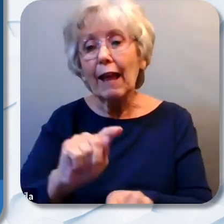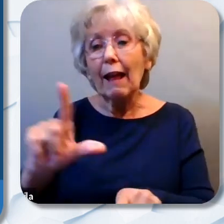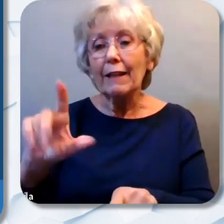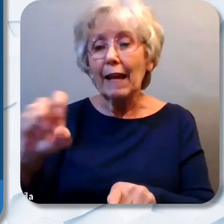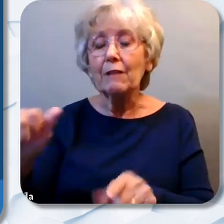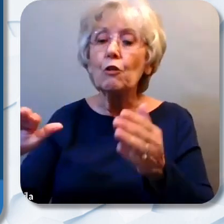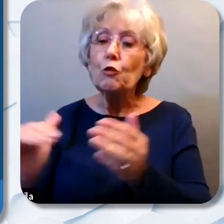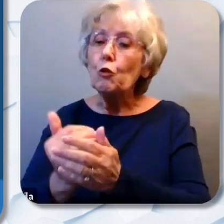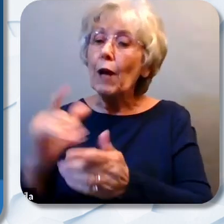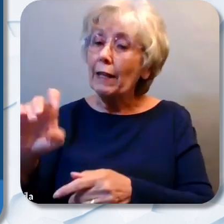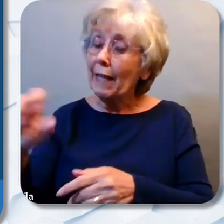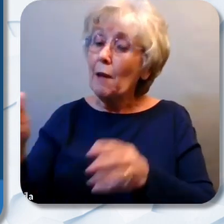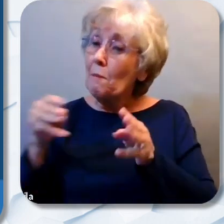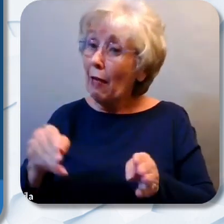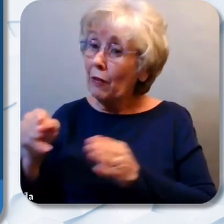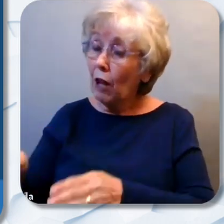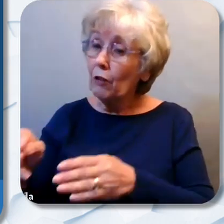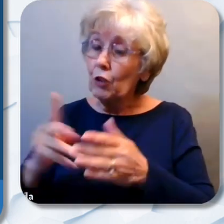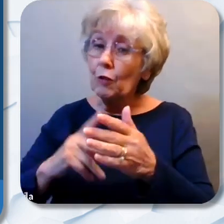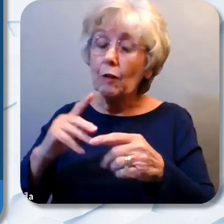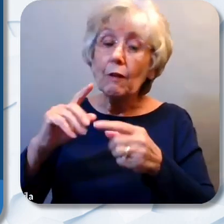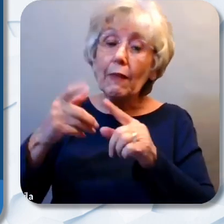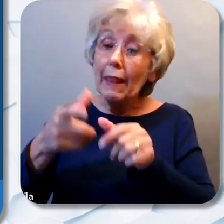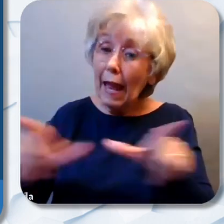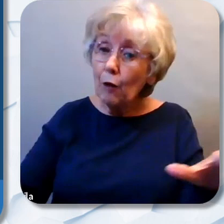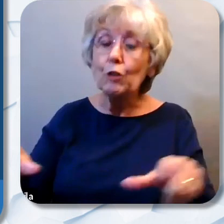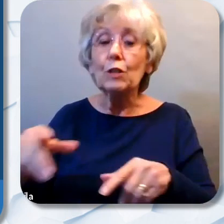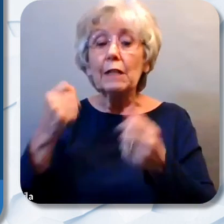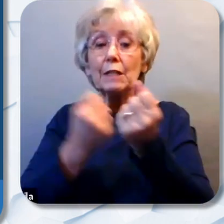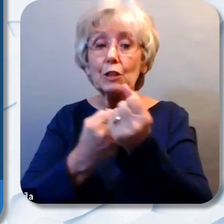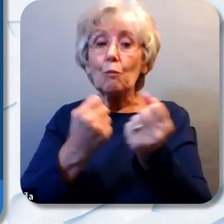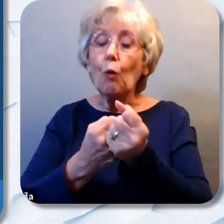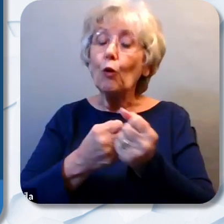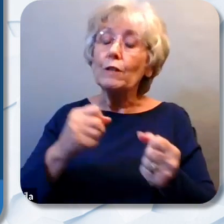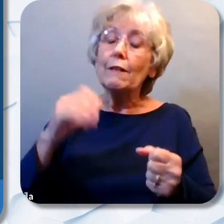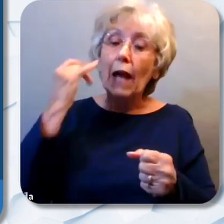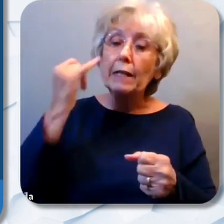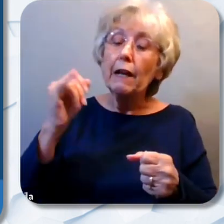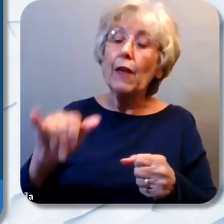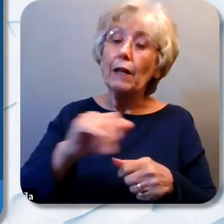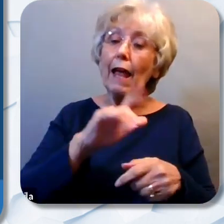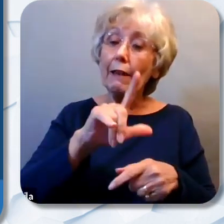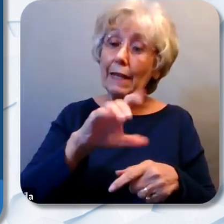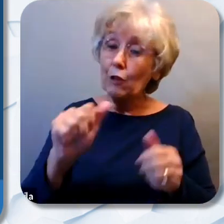language creates graduated base grants were led with one to 23 kindergarten students will get a